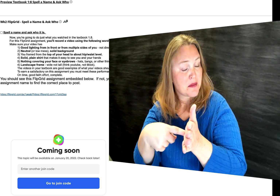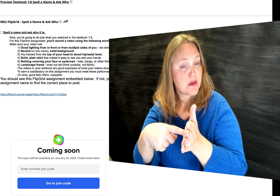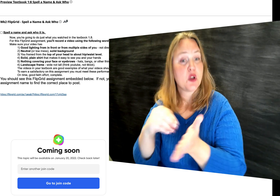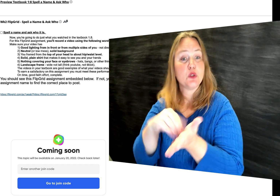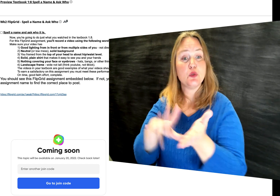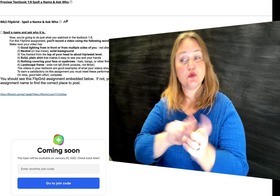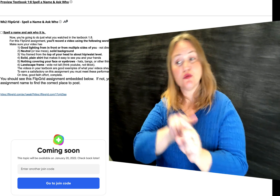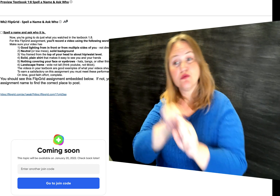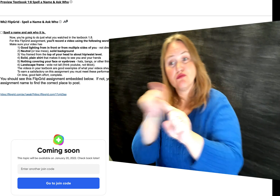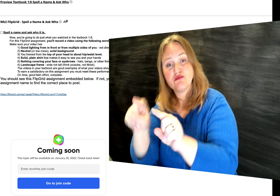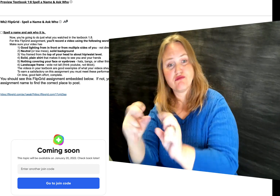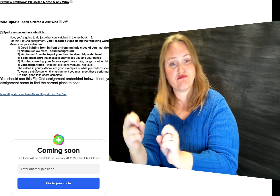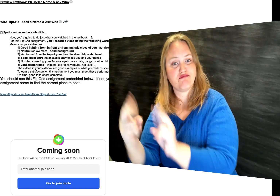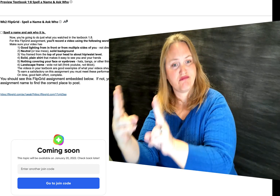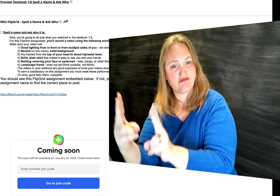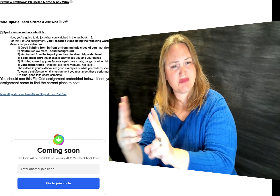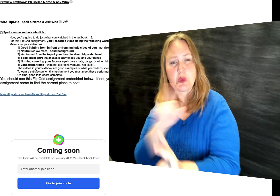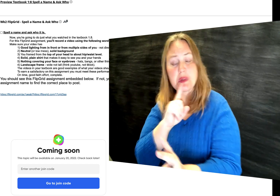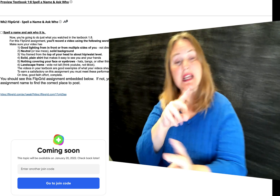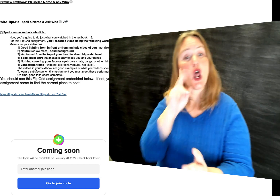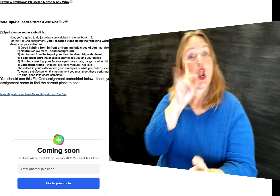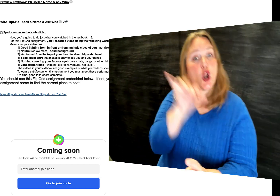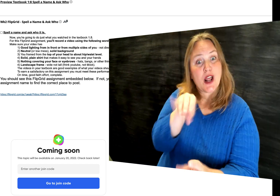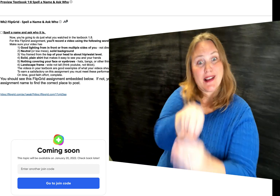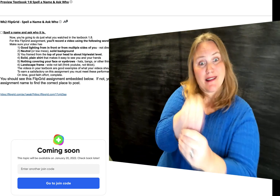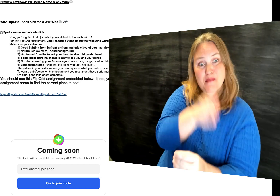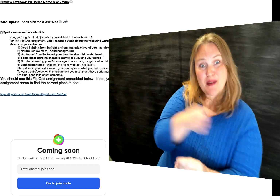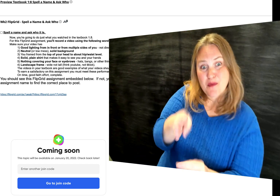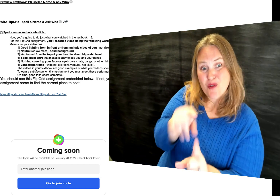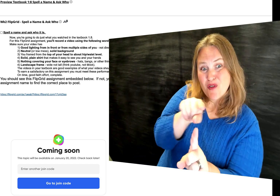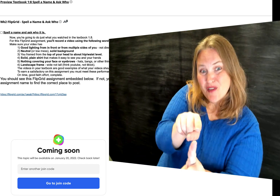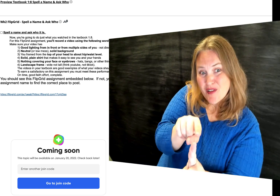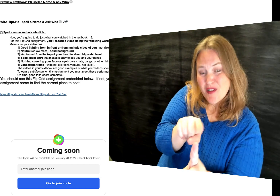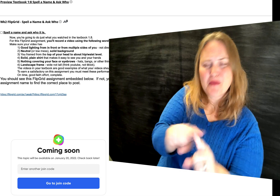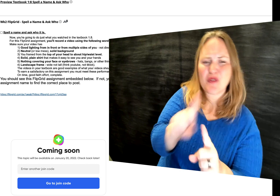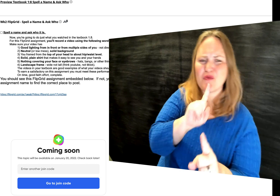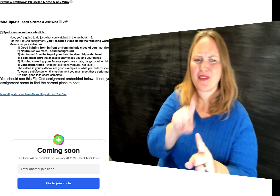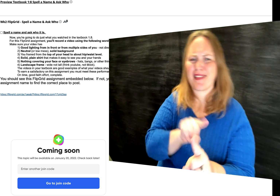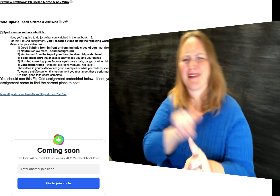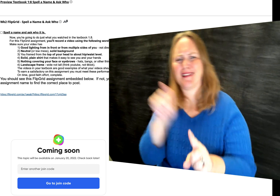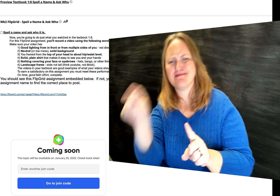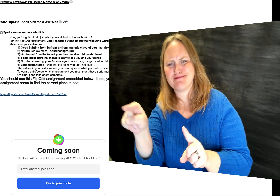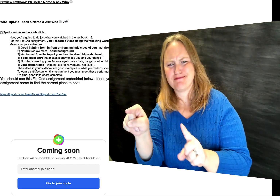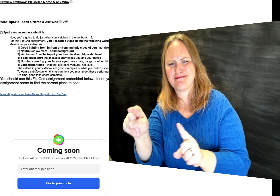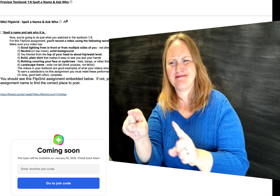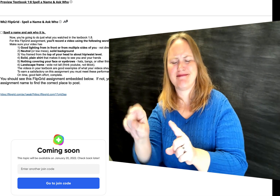that are submitted outside of Blackboard. They're embedded in Blackboard and it looks like they're there,